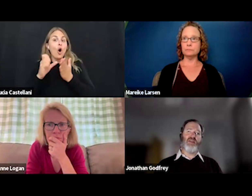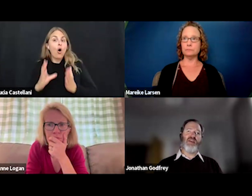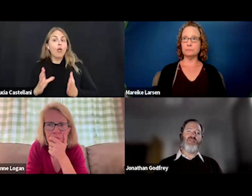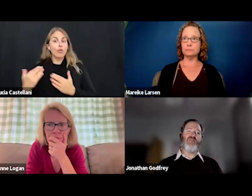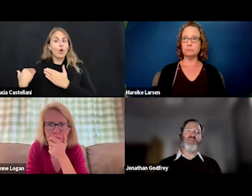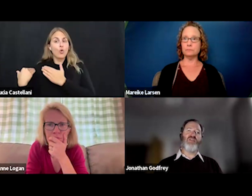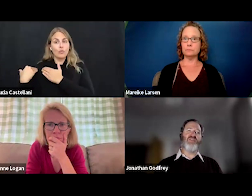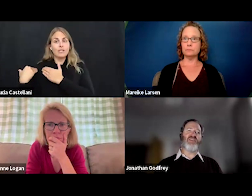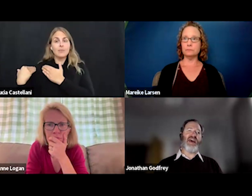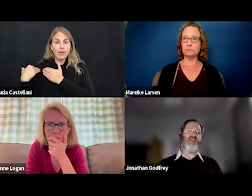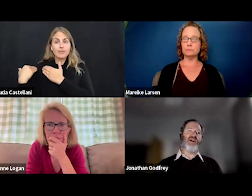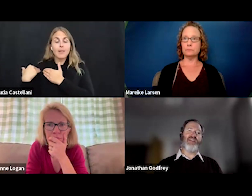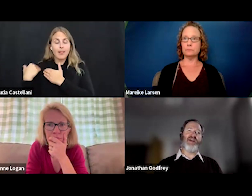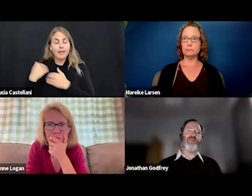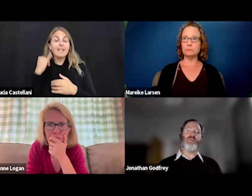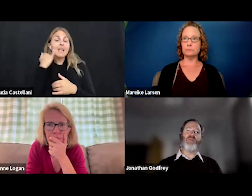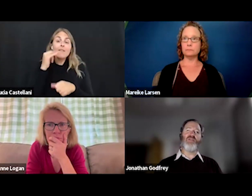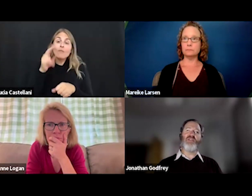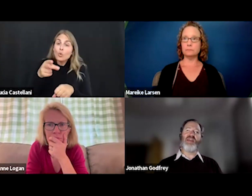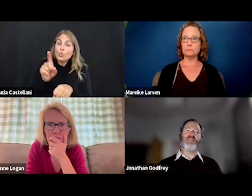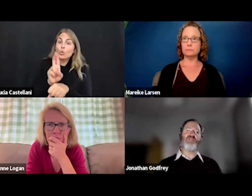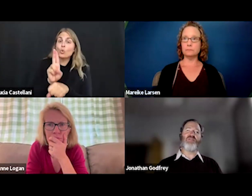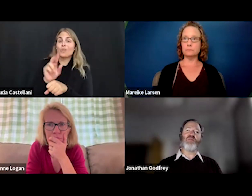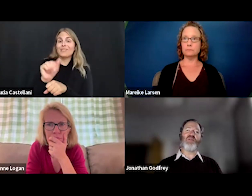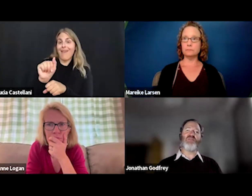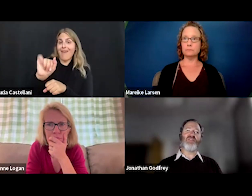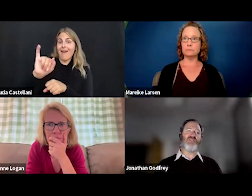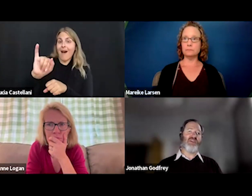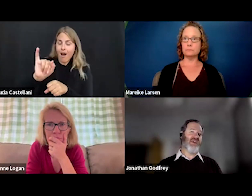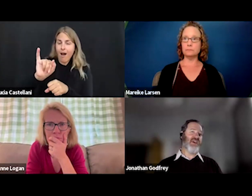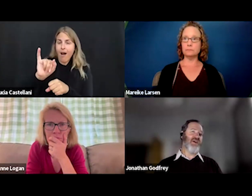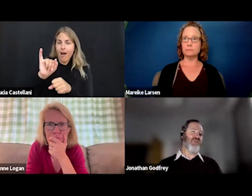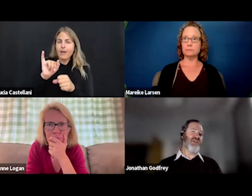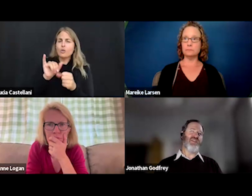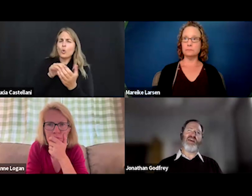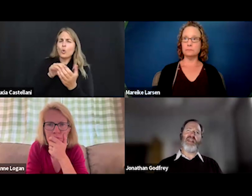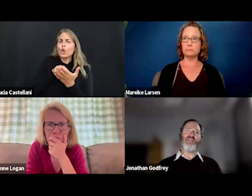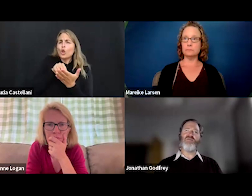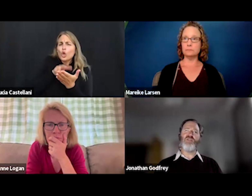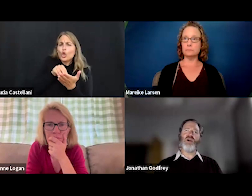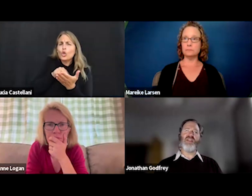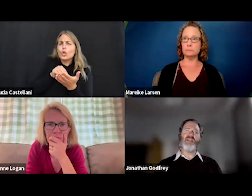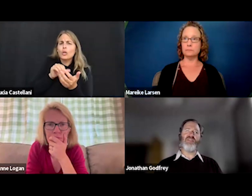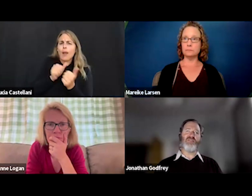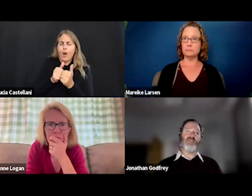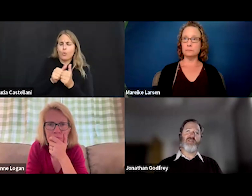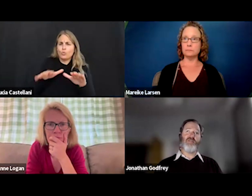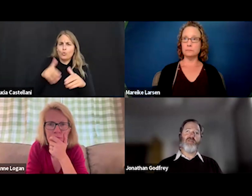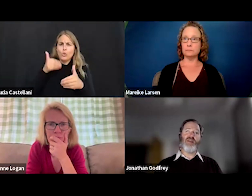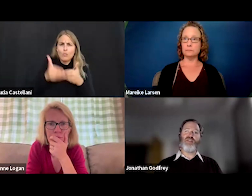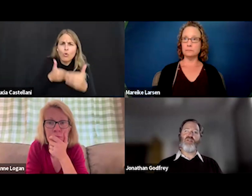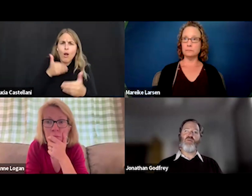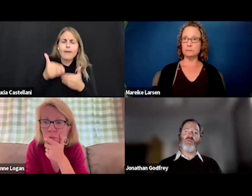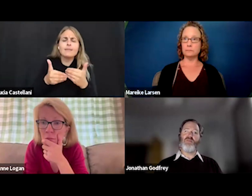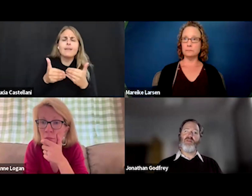Even if you use AI to help you learn how to do the process, help you get started, give you ideas, that's cool.